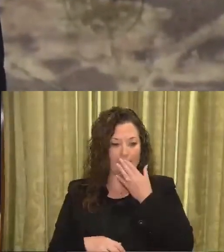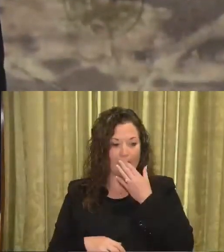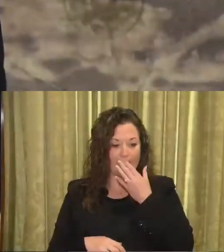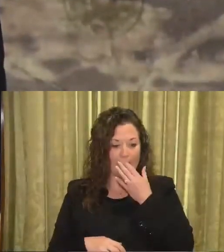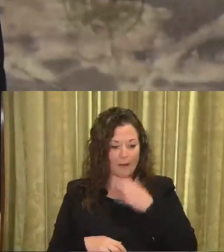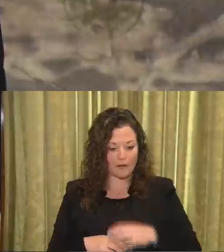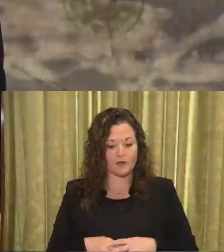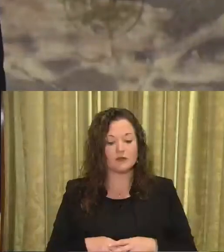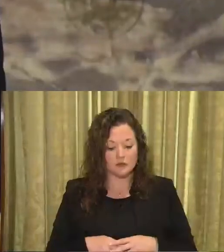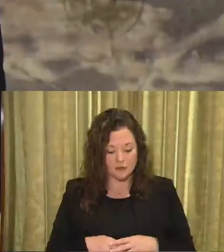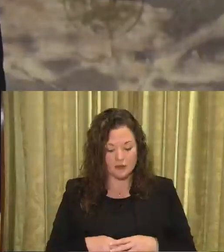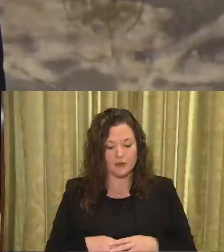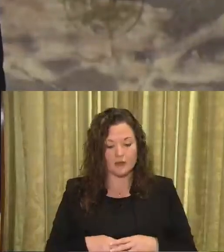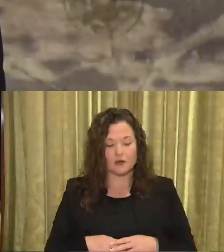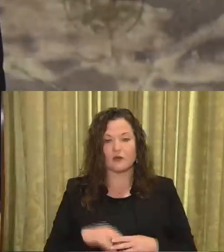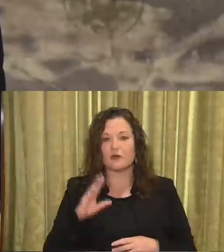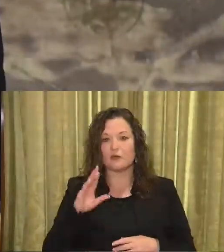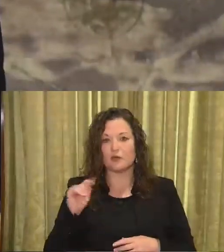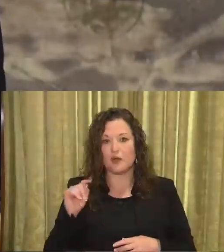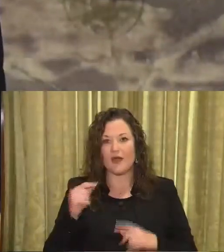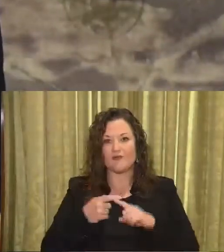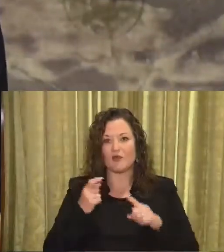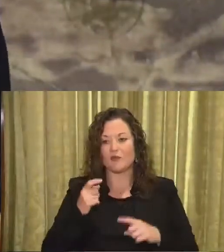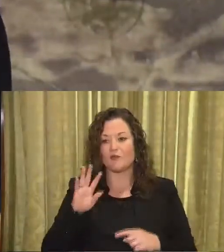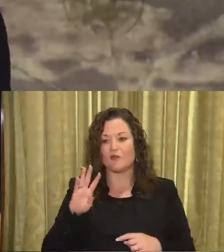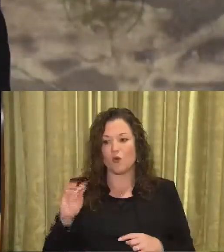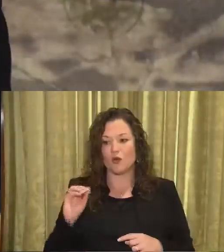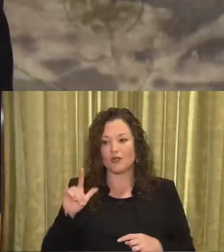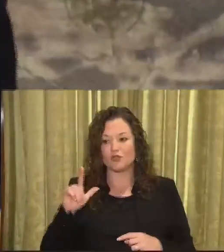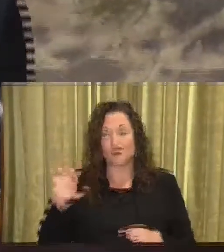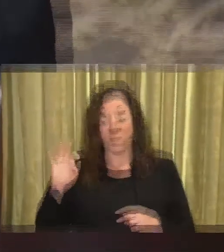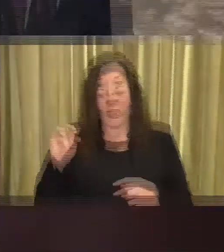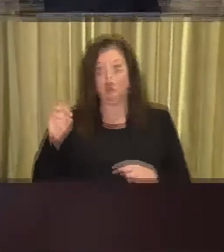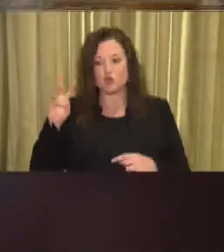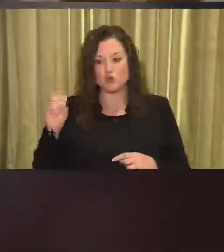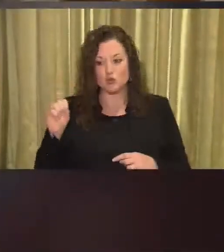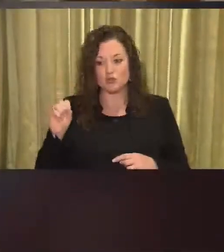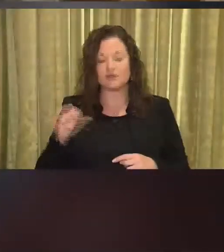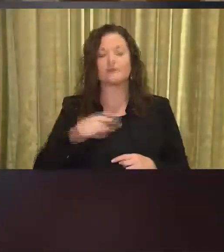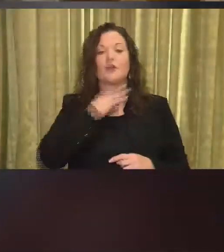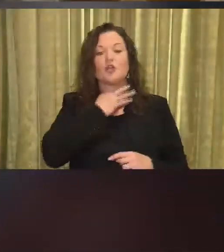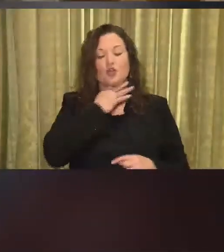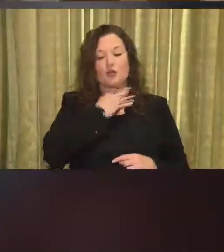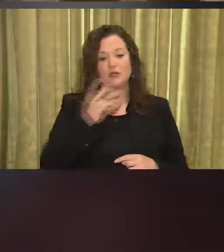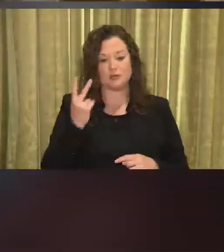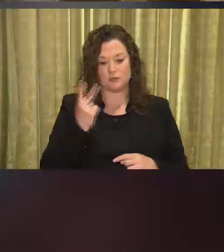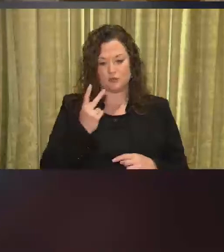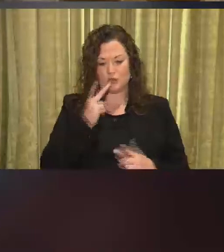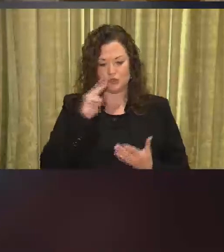Yes, good afternoon governor. It's Brett rains with 4029 news. I'm curious, we saw. I believe if memory serves, approximately